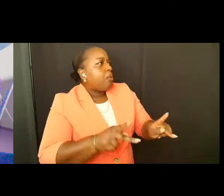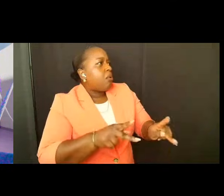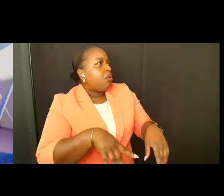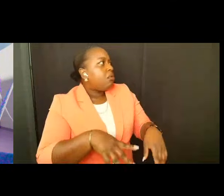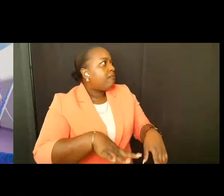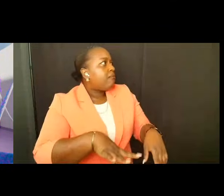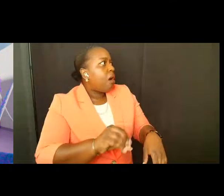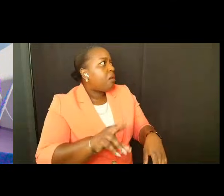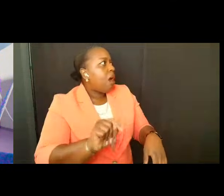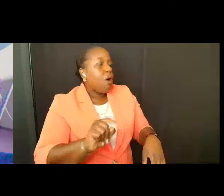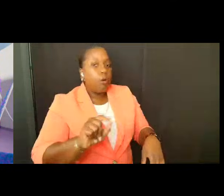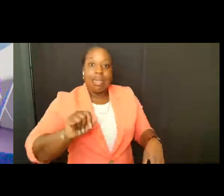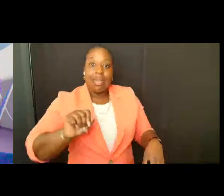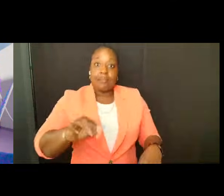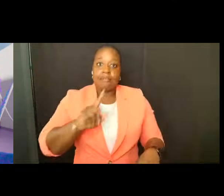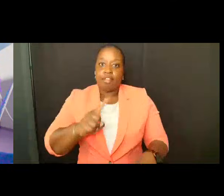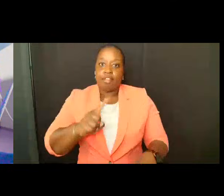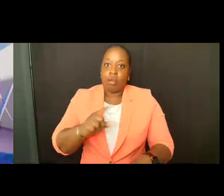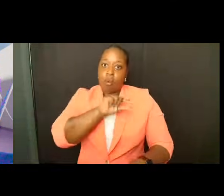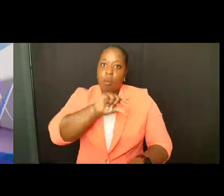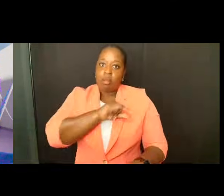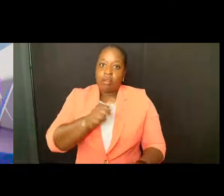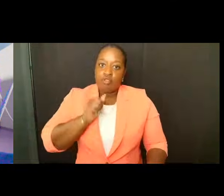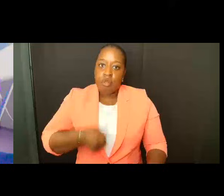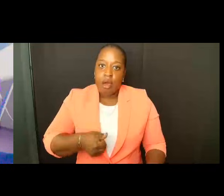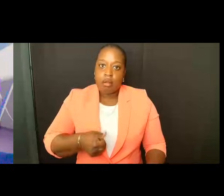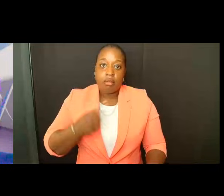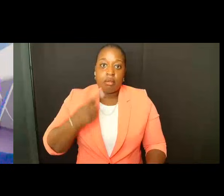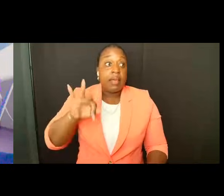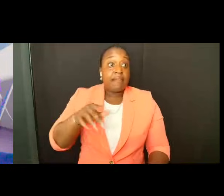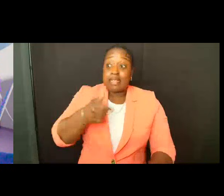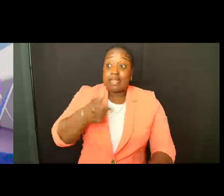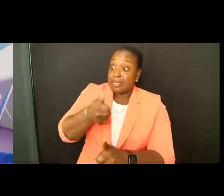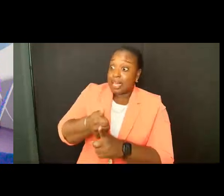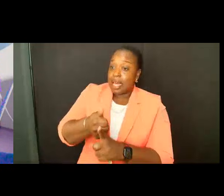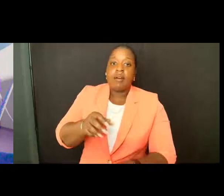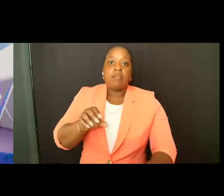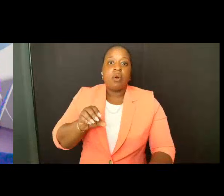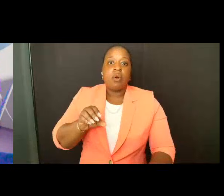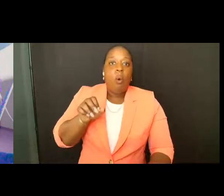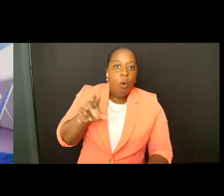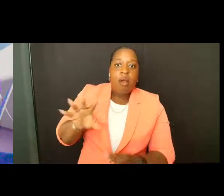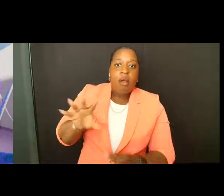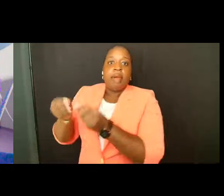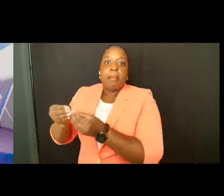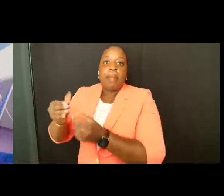talking about their themselves or their family members wanting to figure out, are they eligible